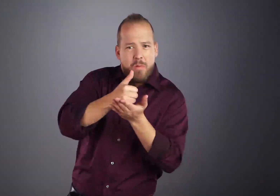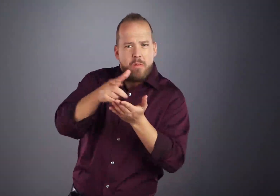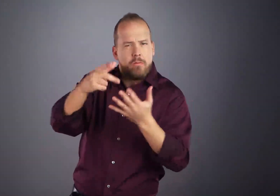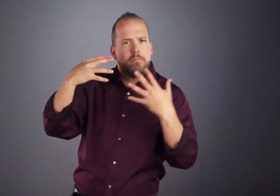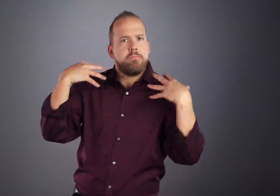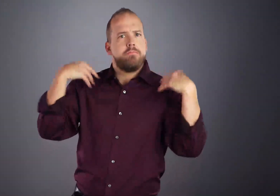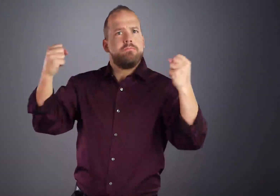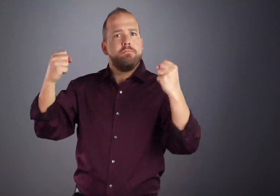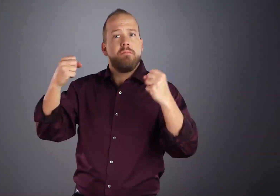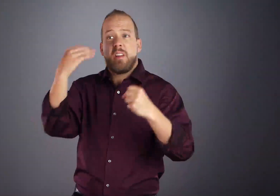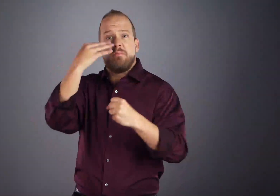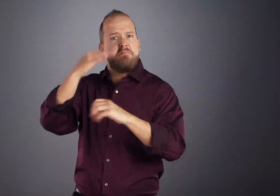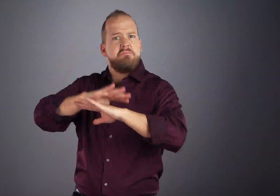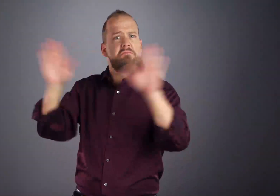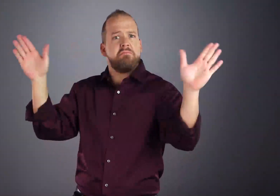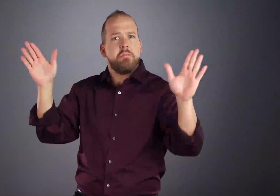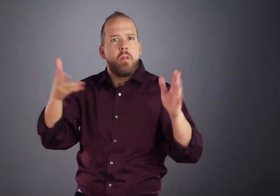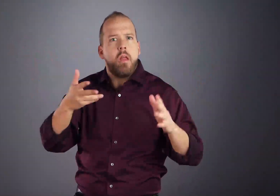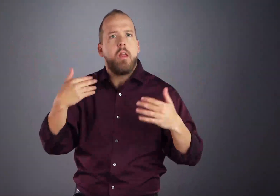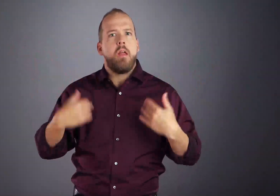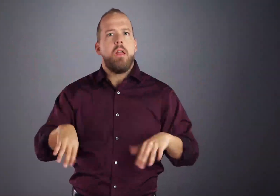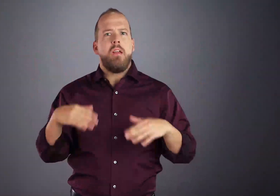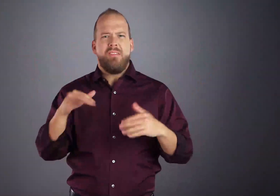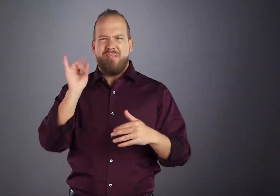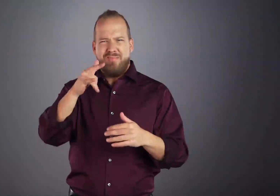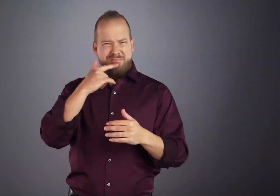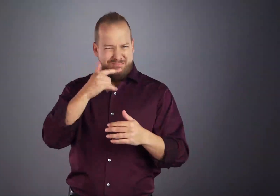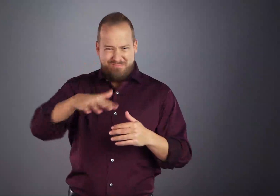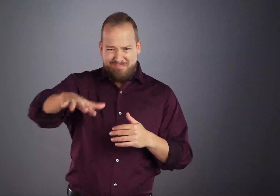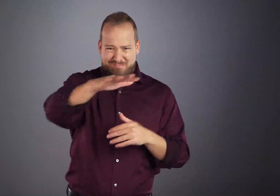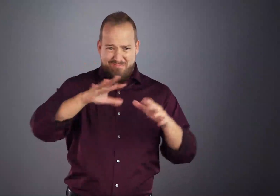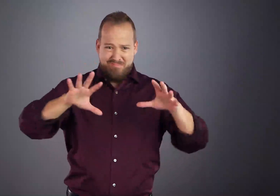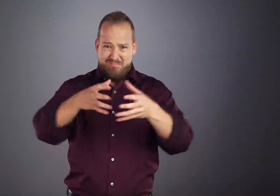I have seen men come out of asylums and resume a vital place